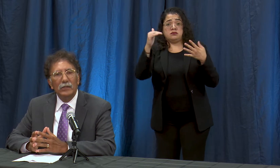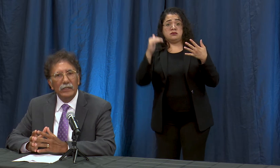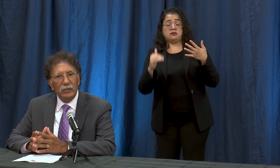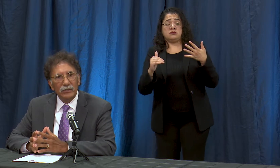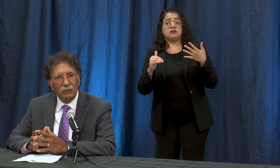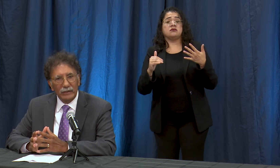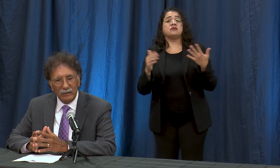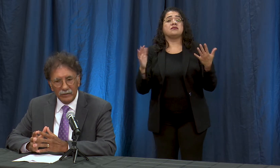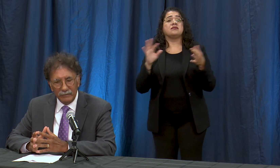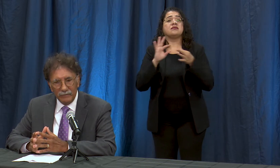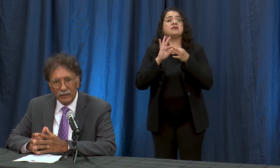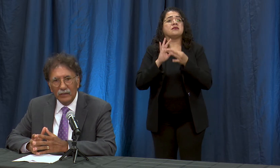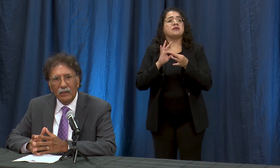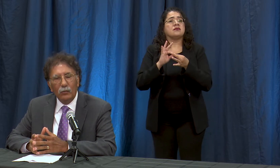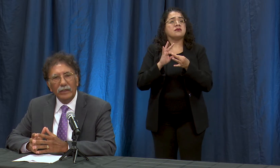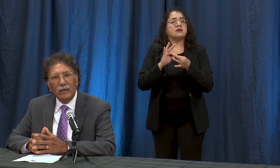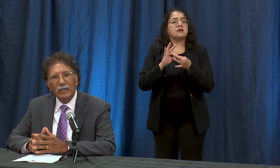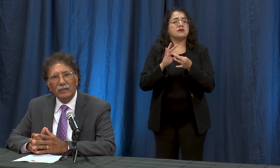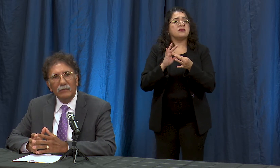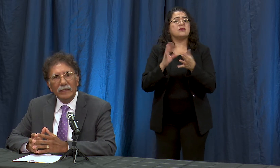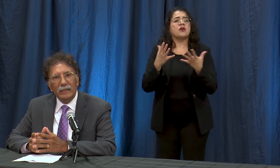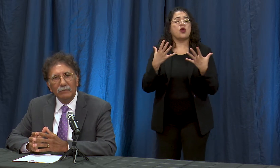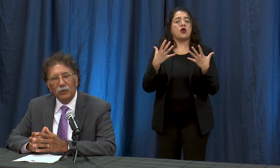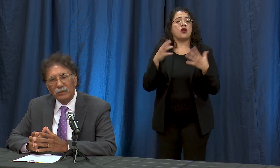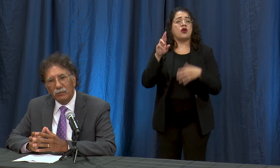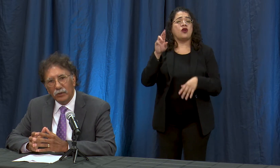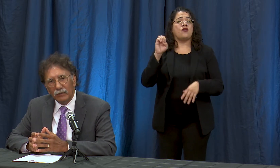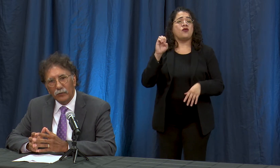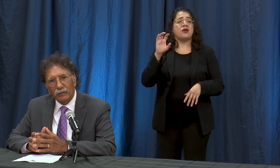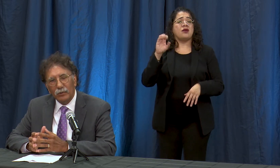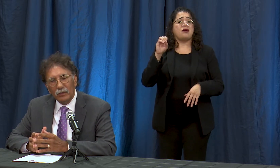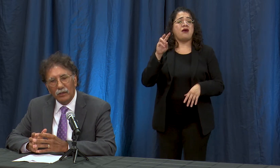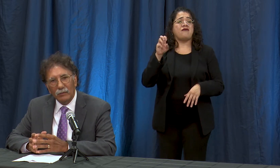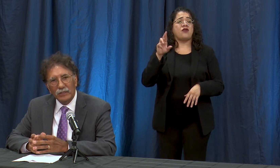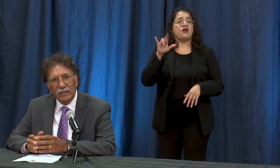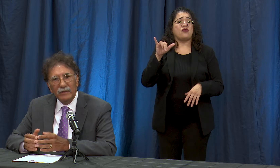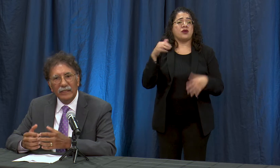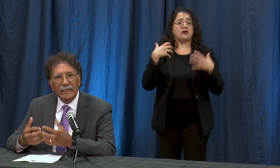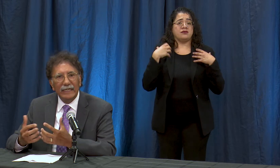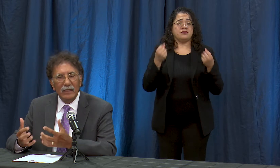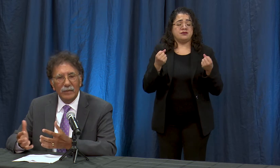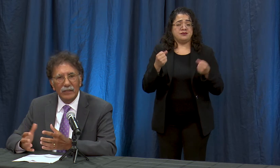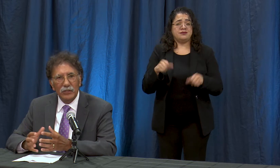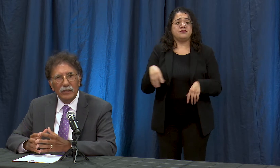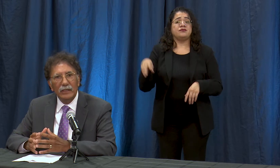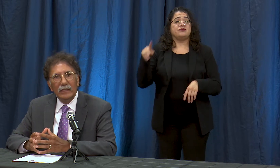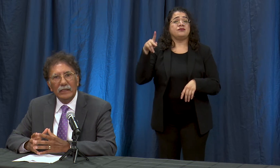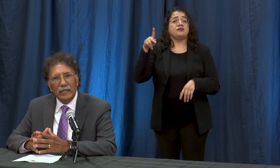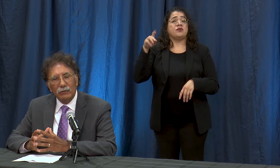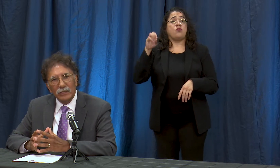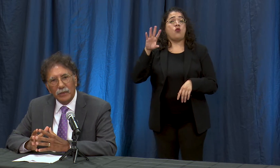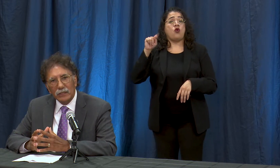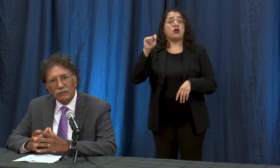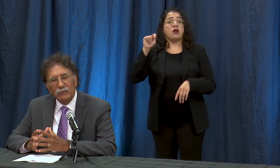doing in terms of recovery? Recovery is going to be up most important for the Port of Long Beach given that the economic engine that is responsible for